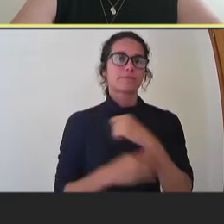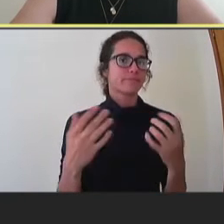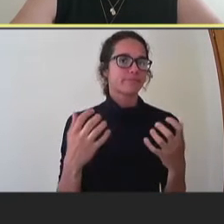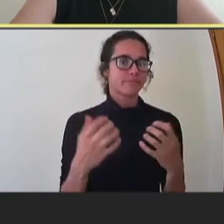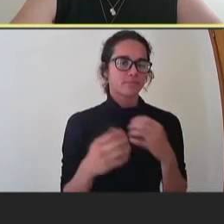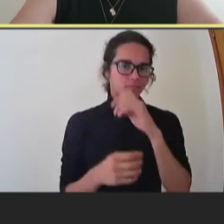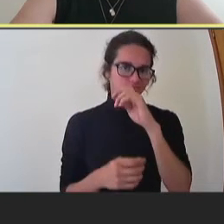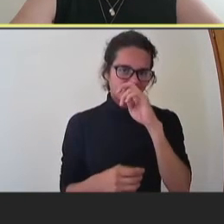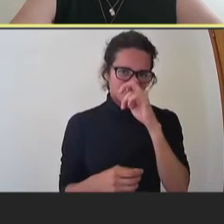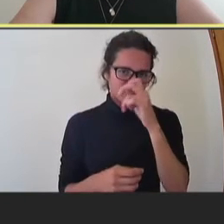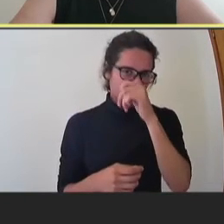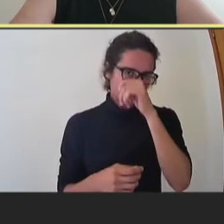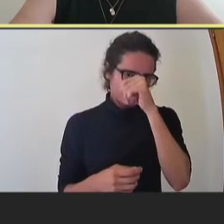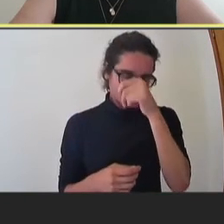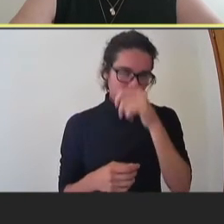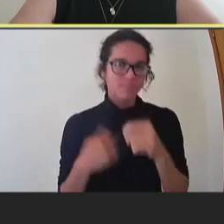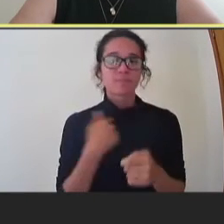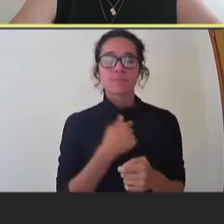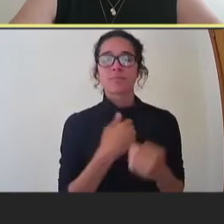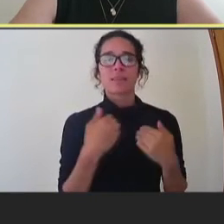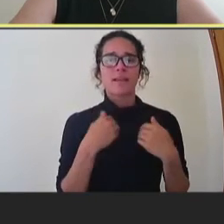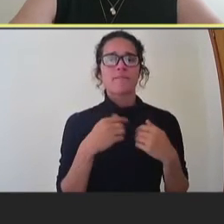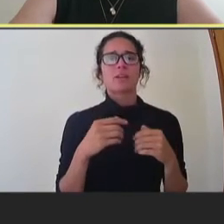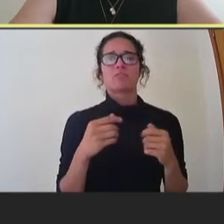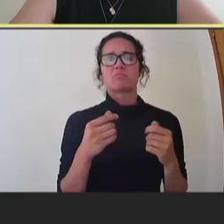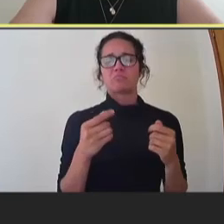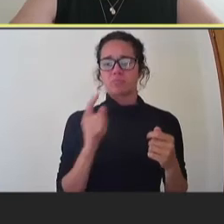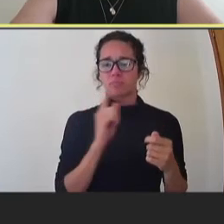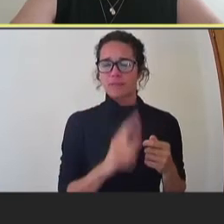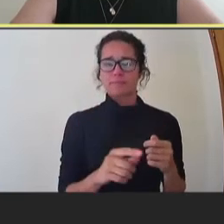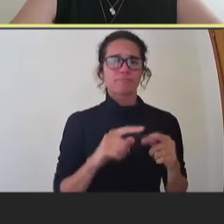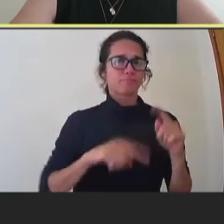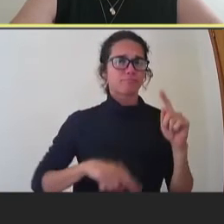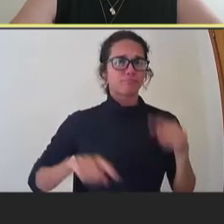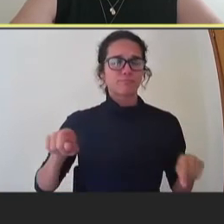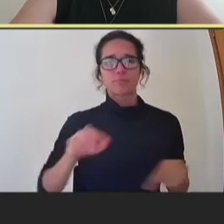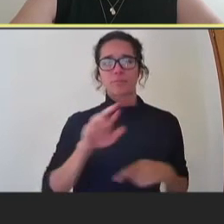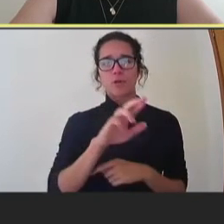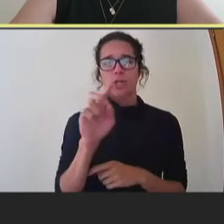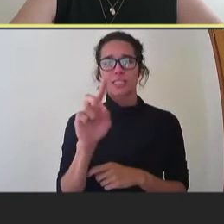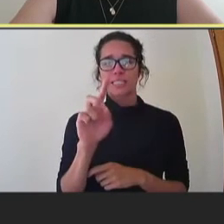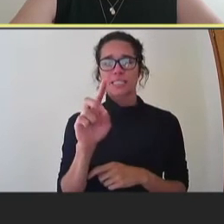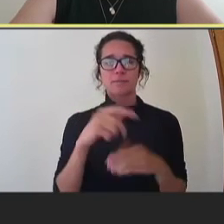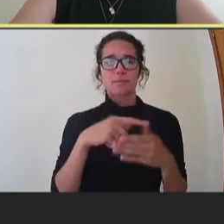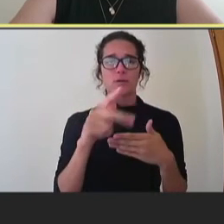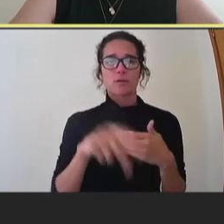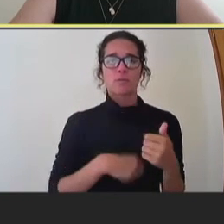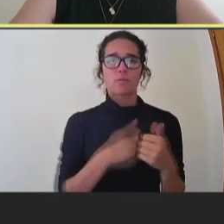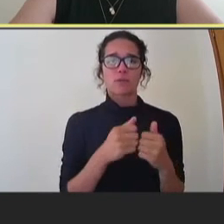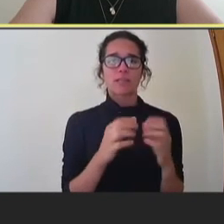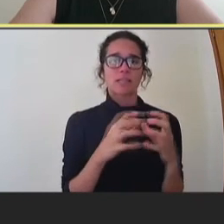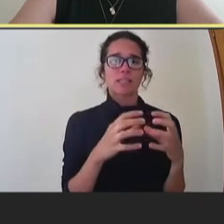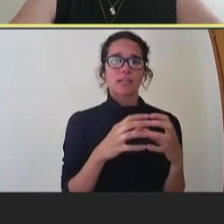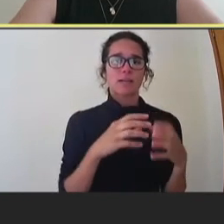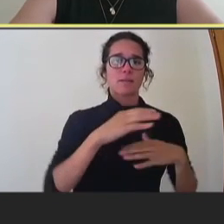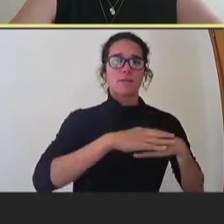vast R&D program ongoing with our adjuvanted itself platform both in seasonal and pandemic,